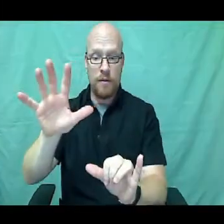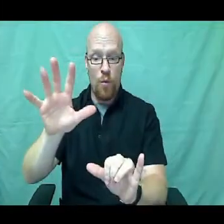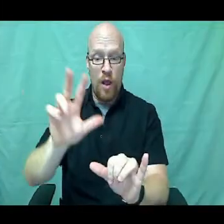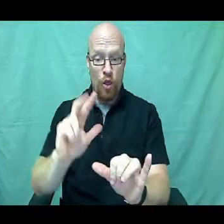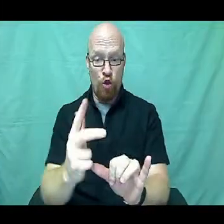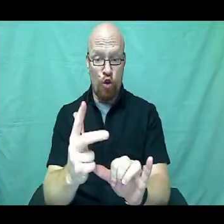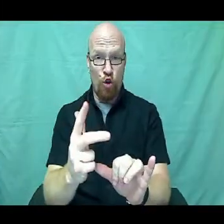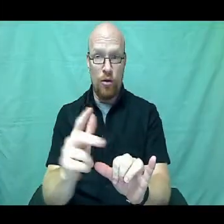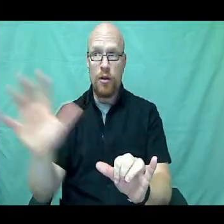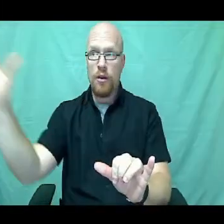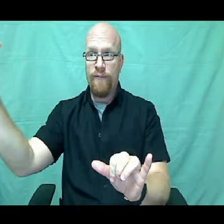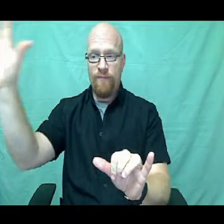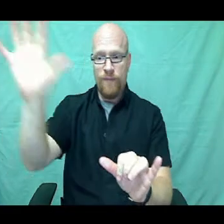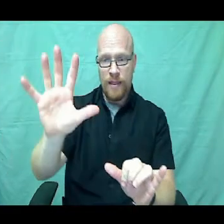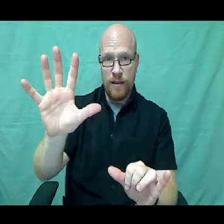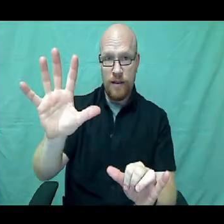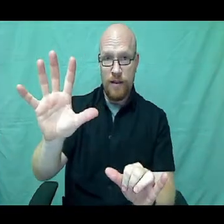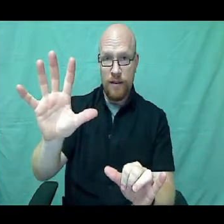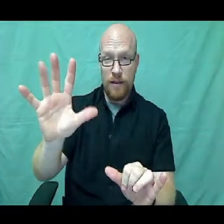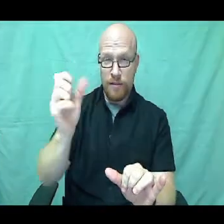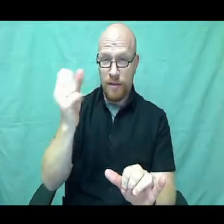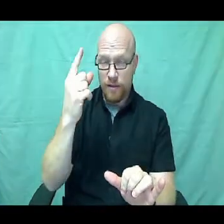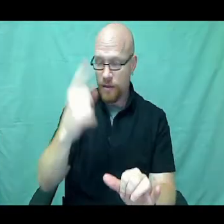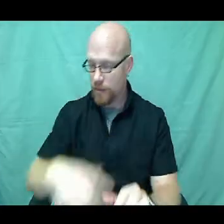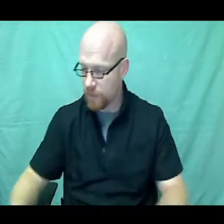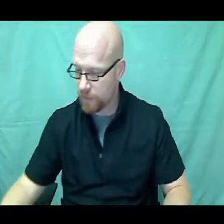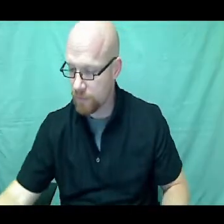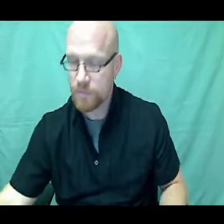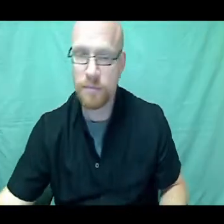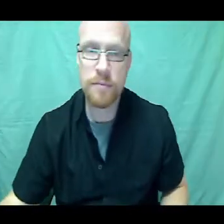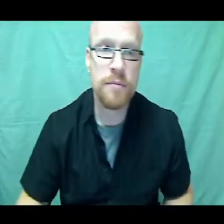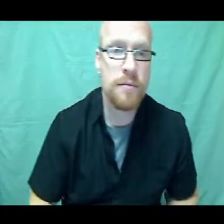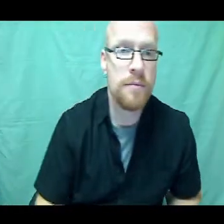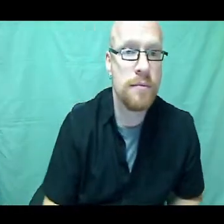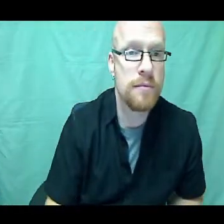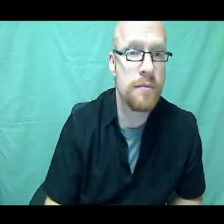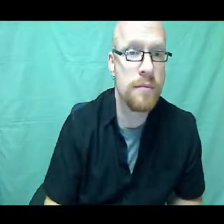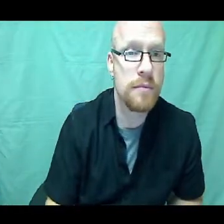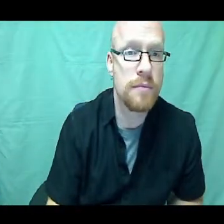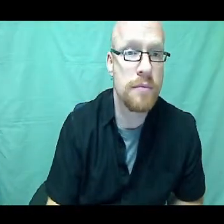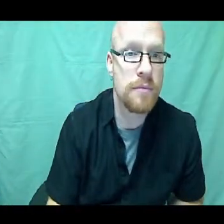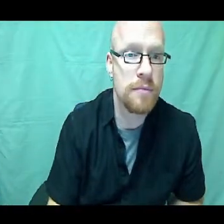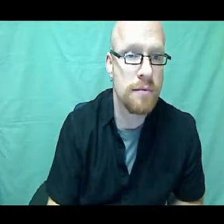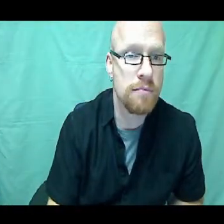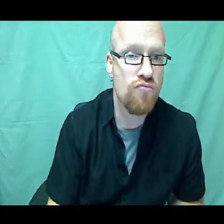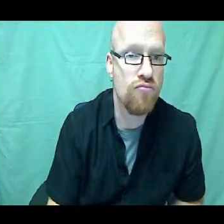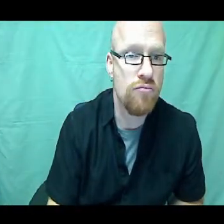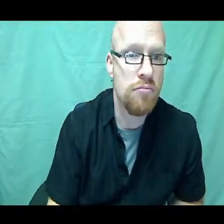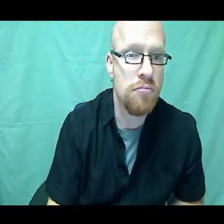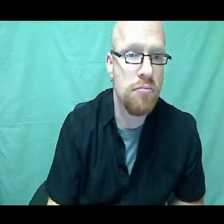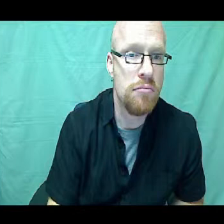That would be two to the fifth, x to the fifth,